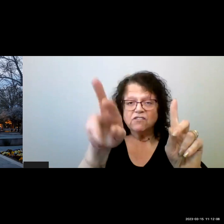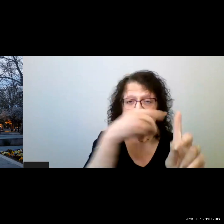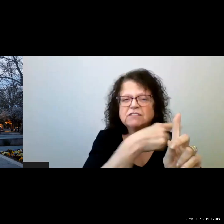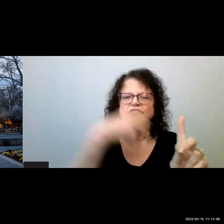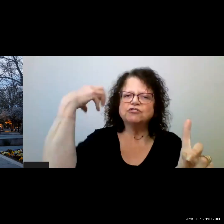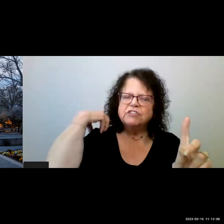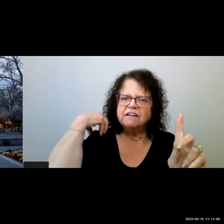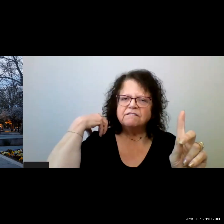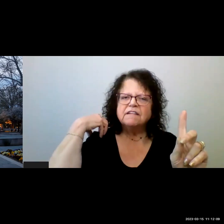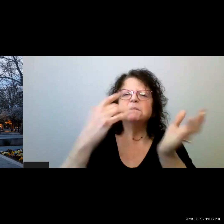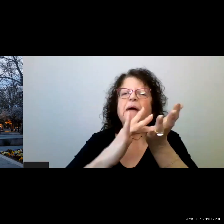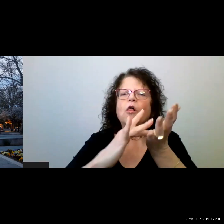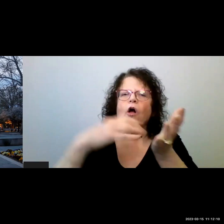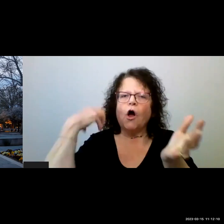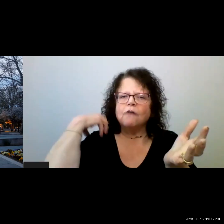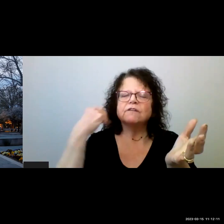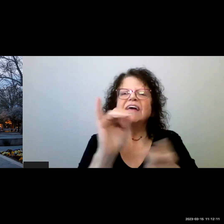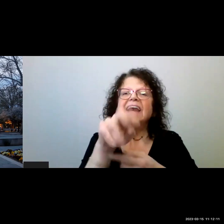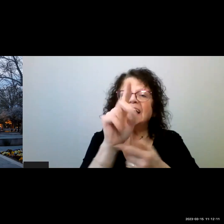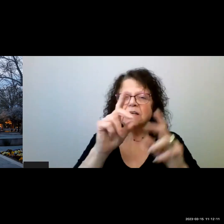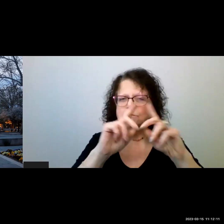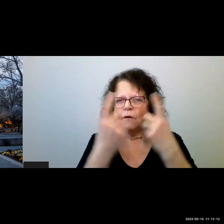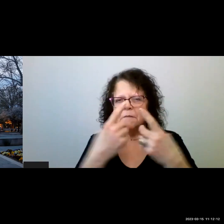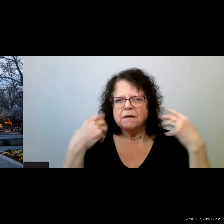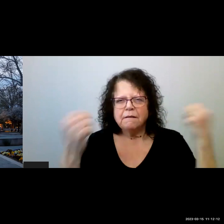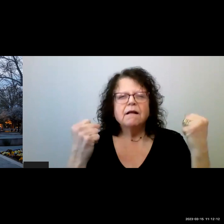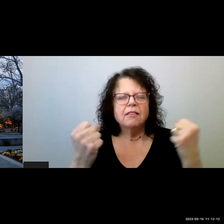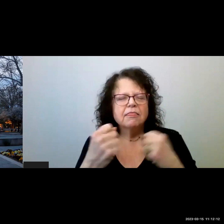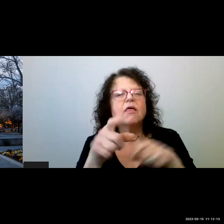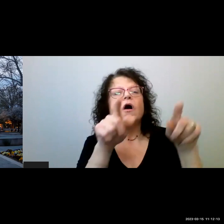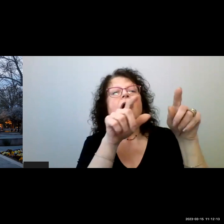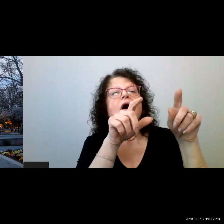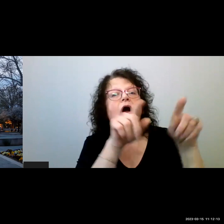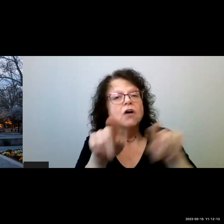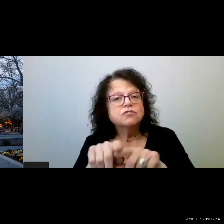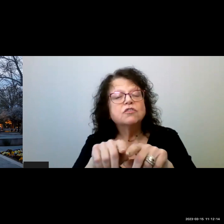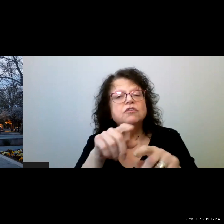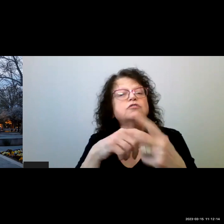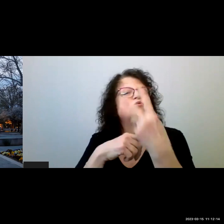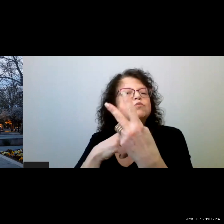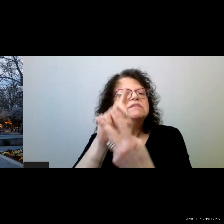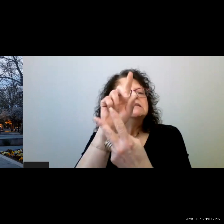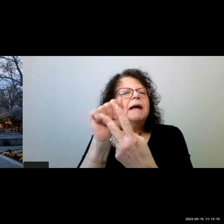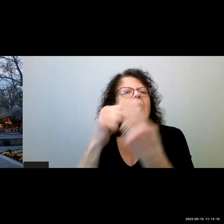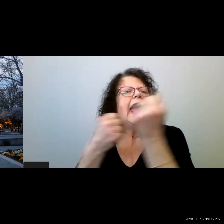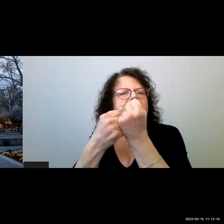for Indiana Department of Health. Also, two disability advocates will share their